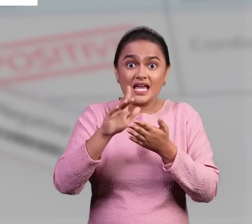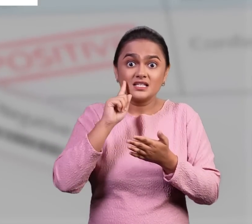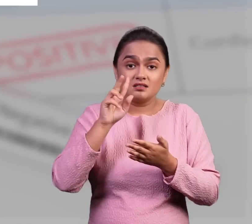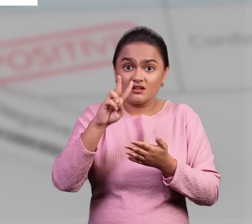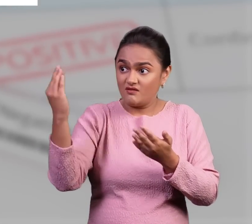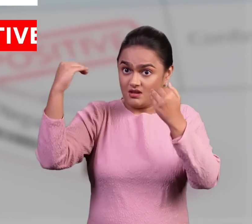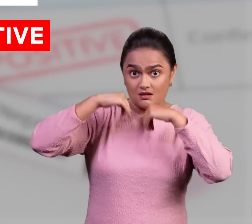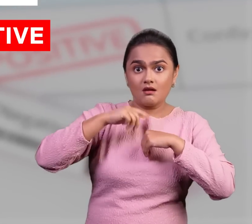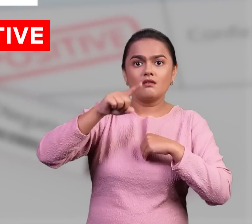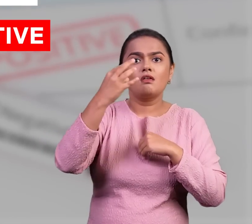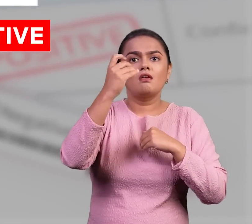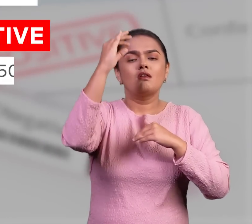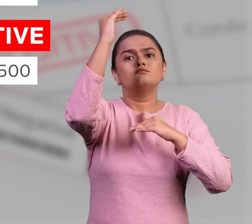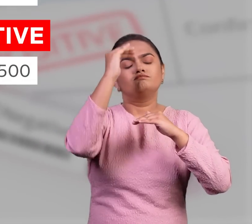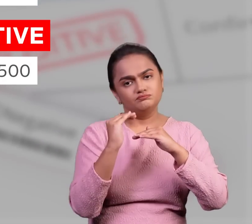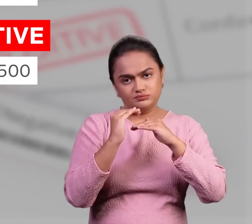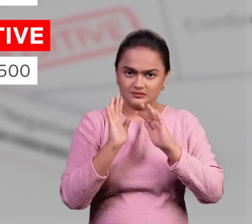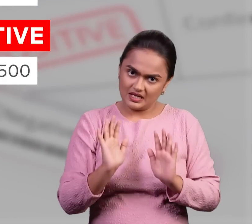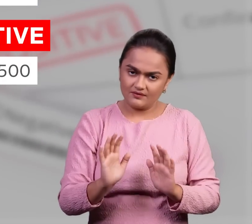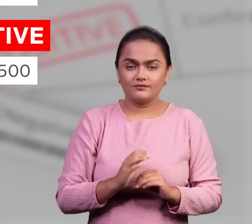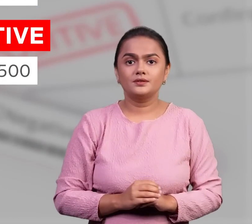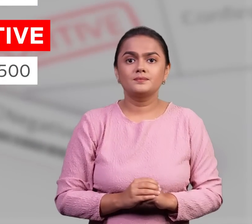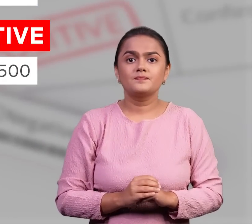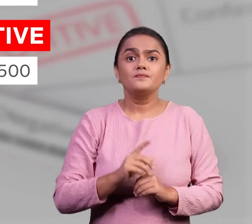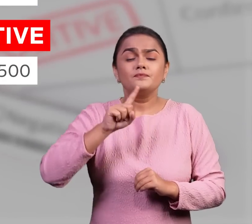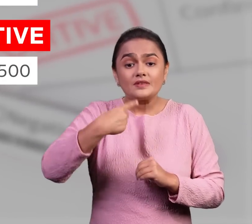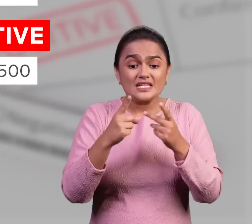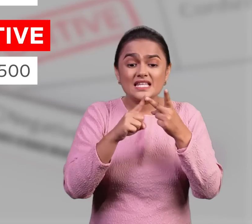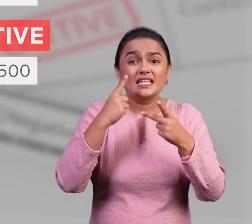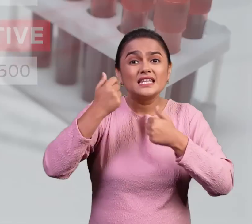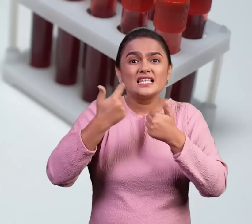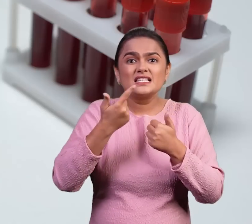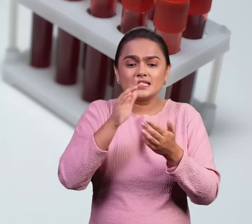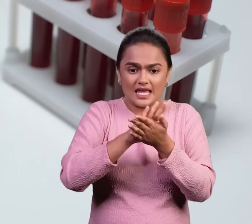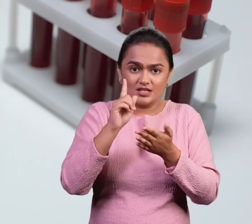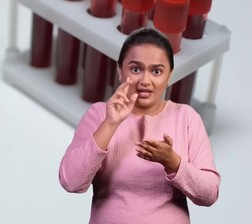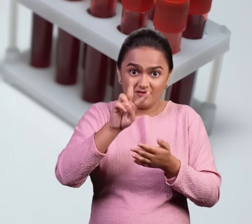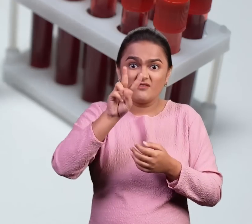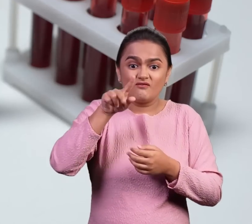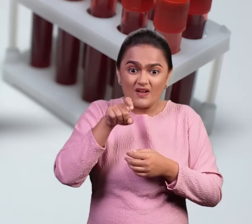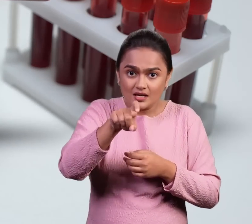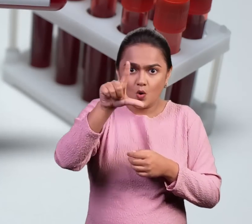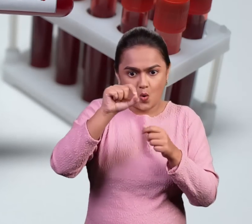The count drops if the person is HIV positive. The other test is HIV viral load.